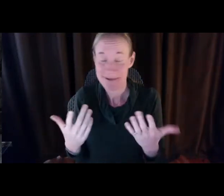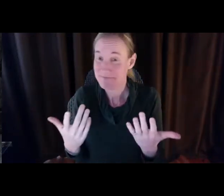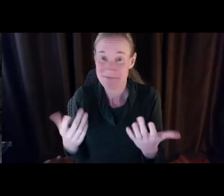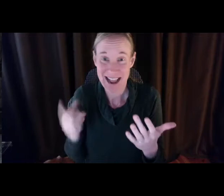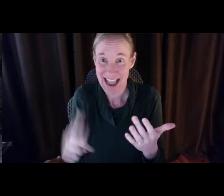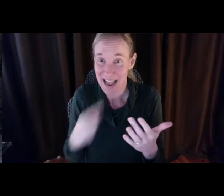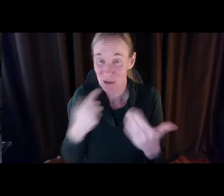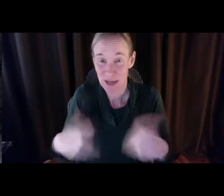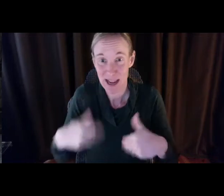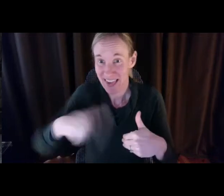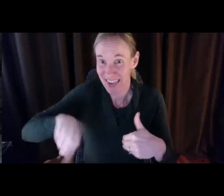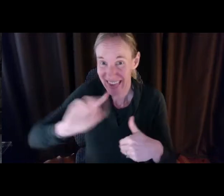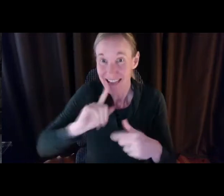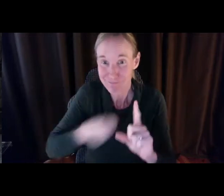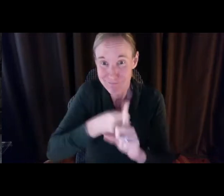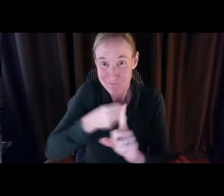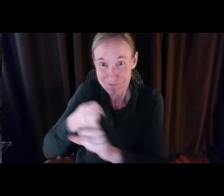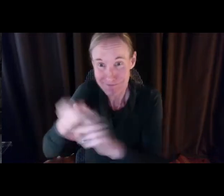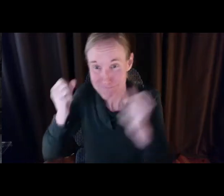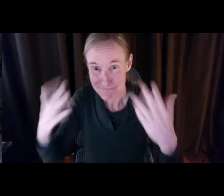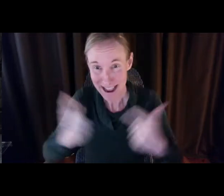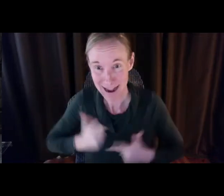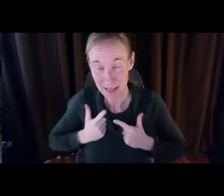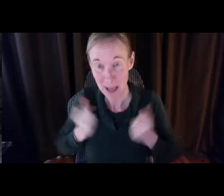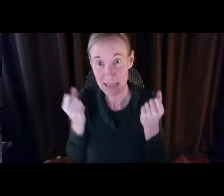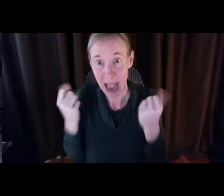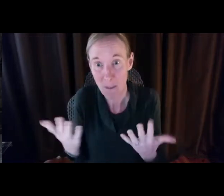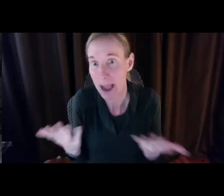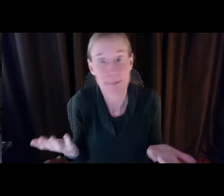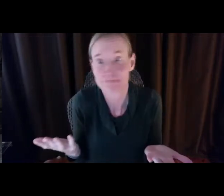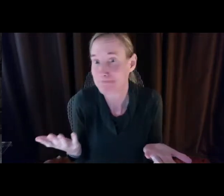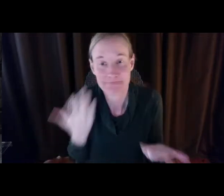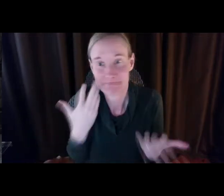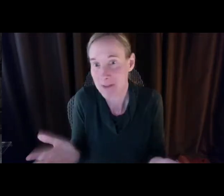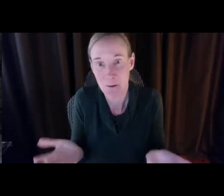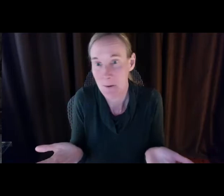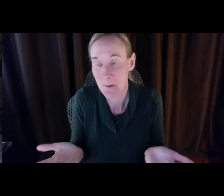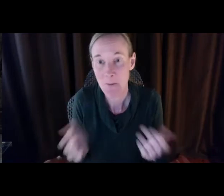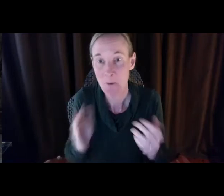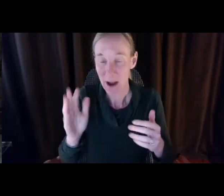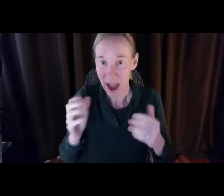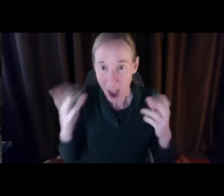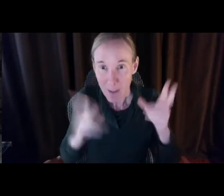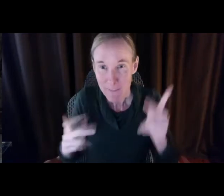reforms, about the history of the ADA, about so many things. I can't begin to say how many lives they have touched, how